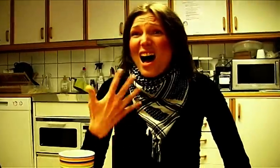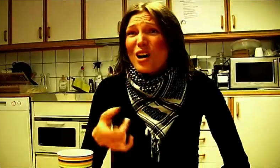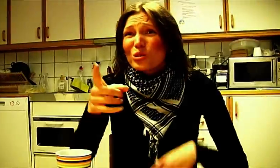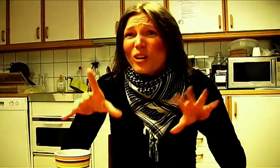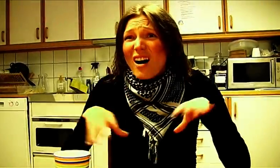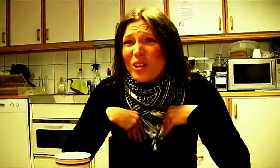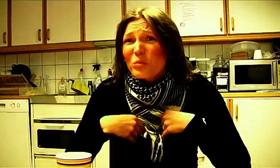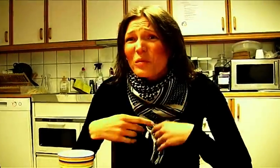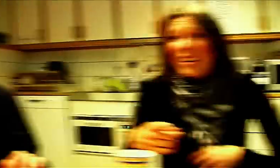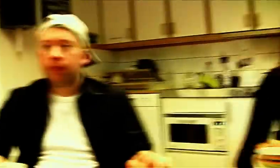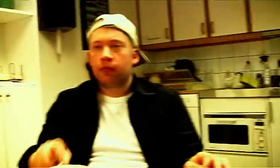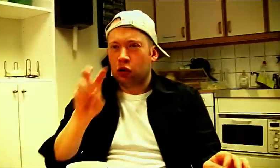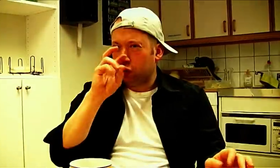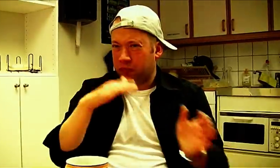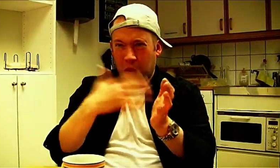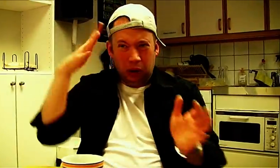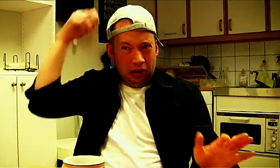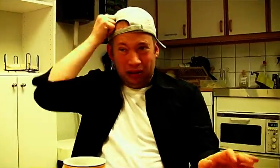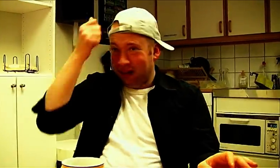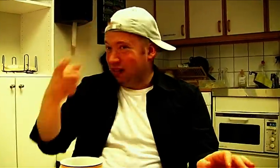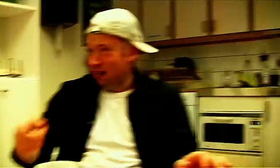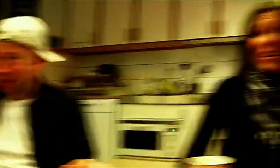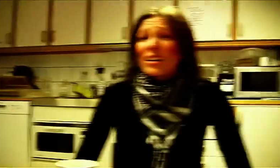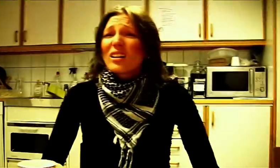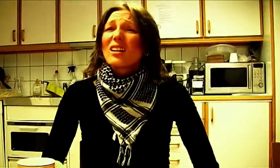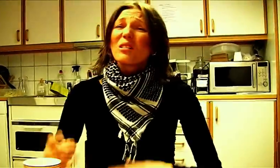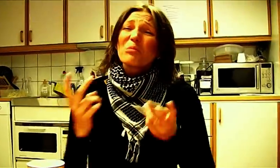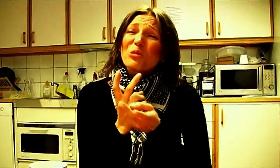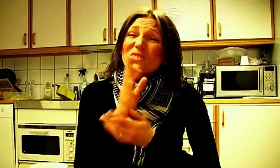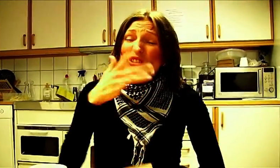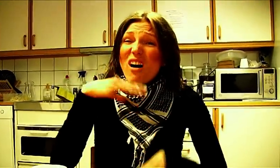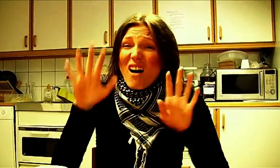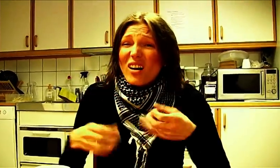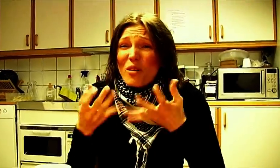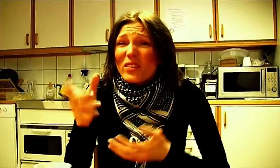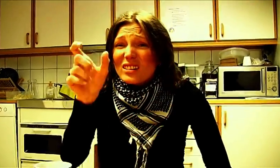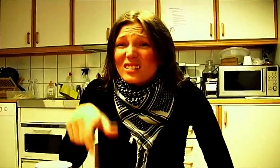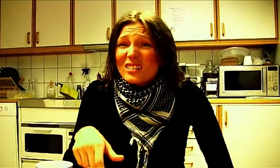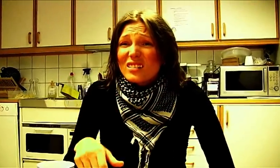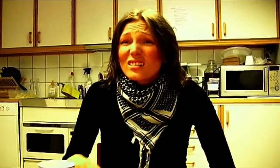Are you adopted? You don't look like an Indian. So your parents left you?